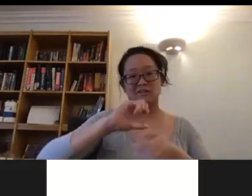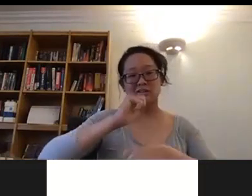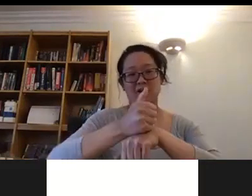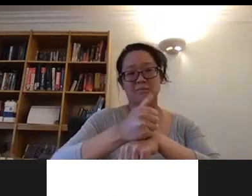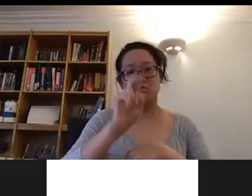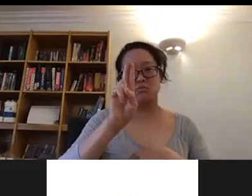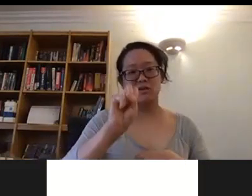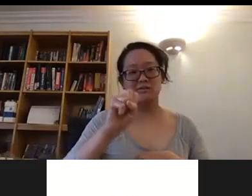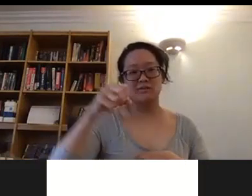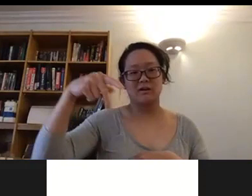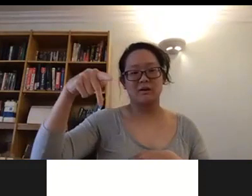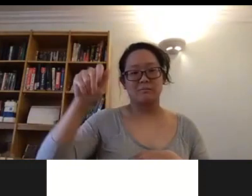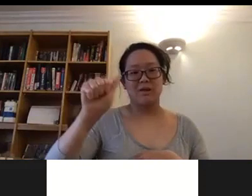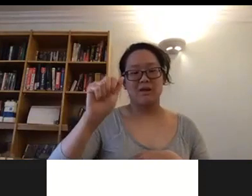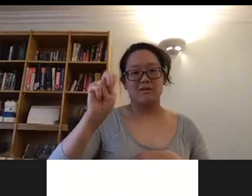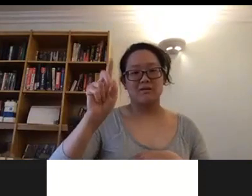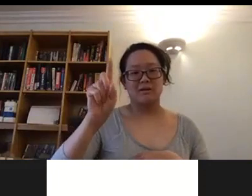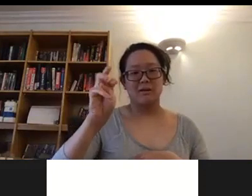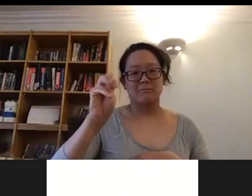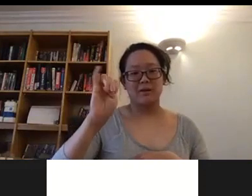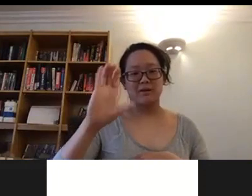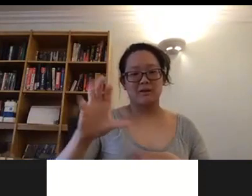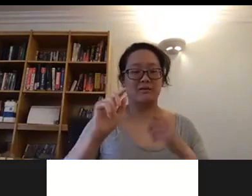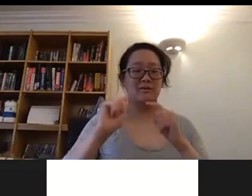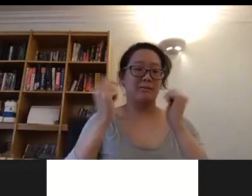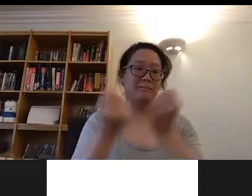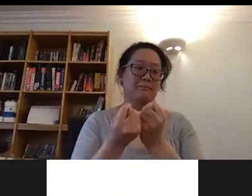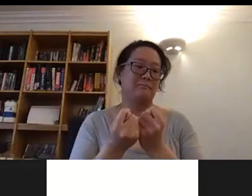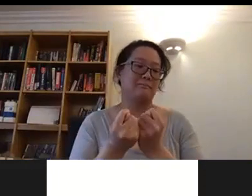We need to set up a US pandemic team.